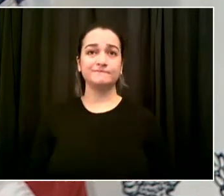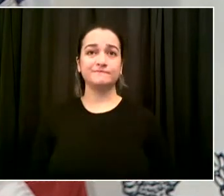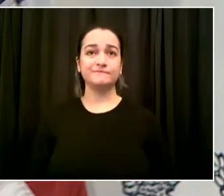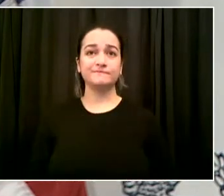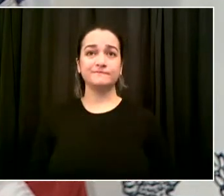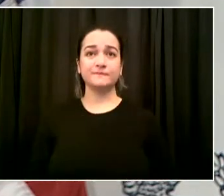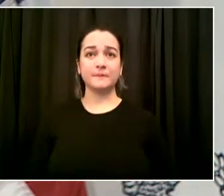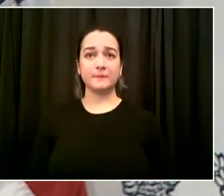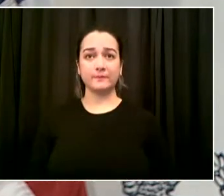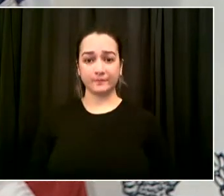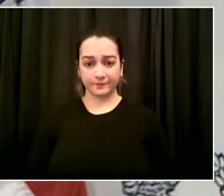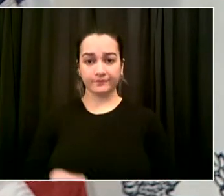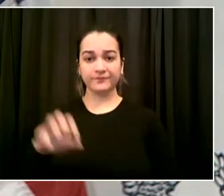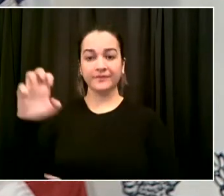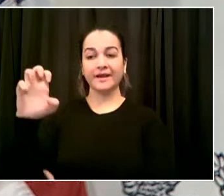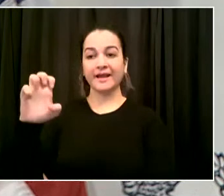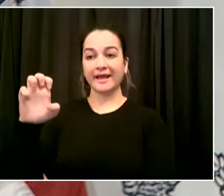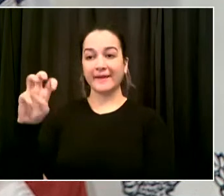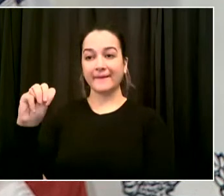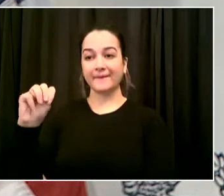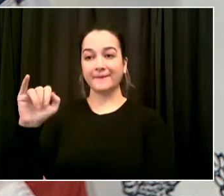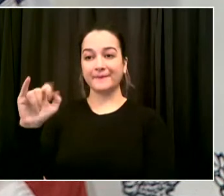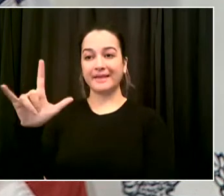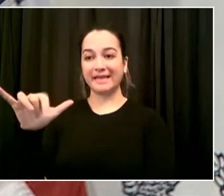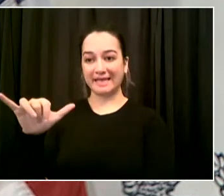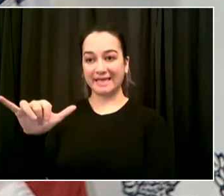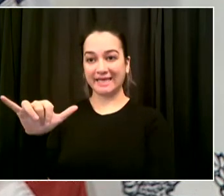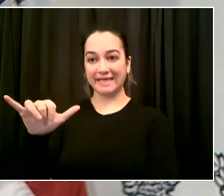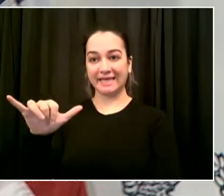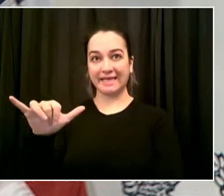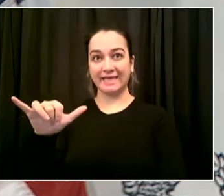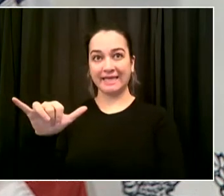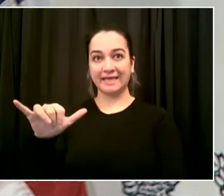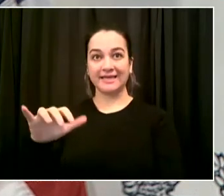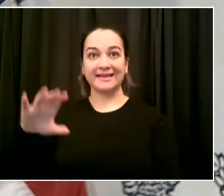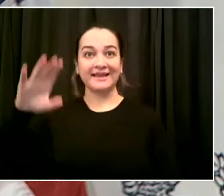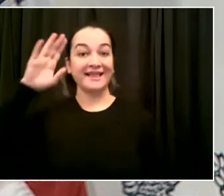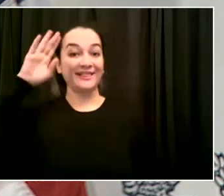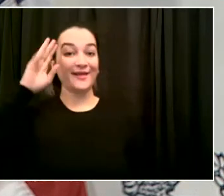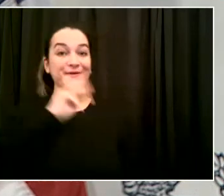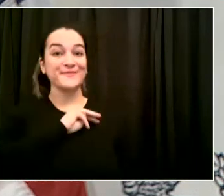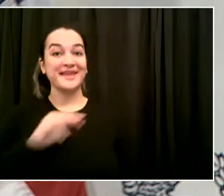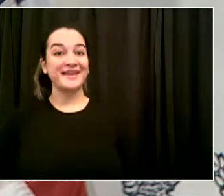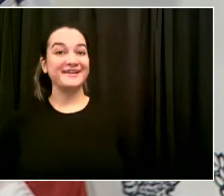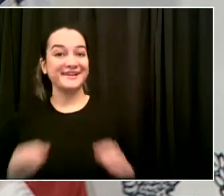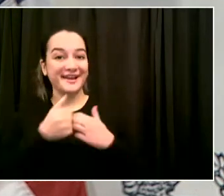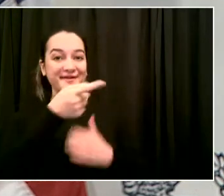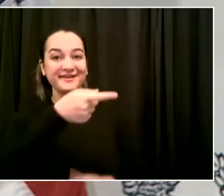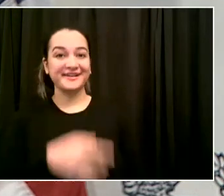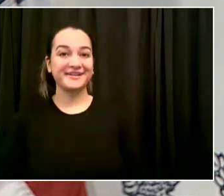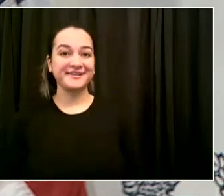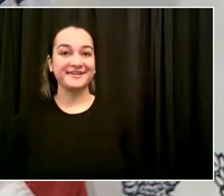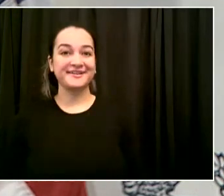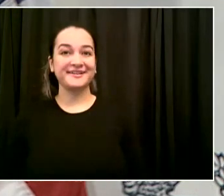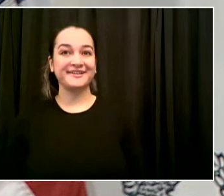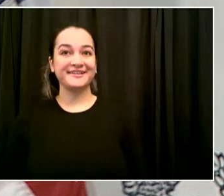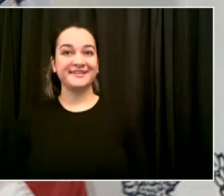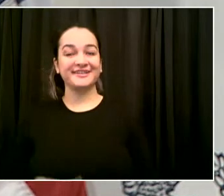NEW YORK NUMMBER ONE. Reporter: GOOD MORNING MR. MAYOR. MI ELYLYHO, W HAVE YOU BEEN?